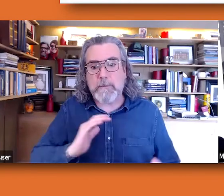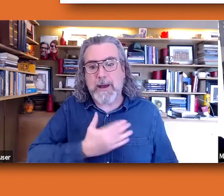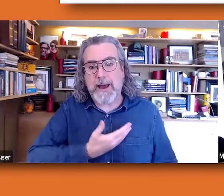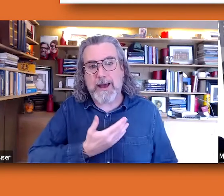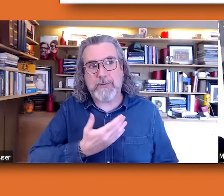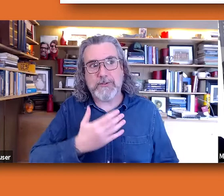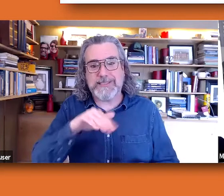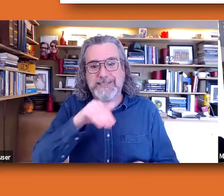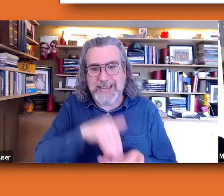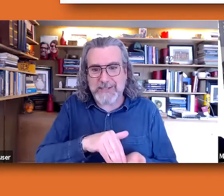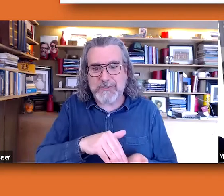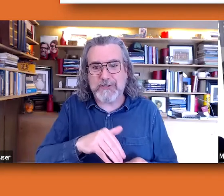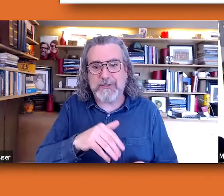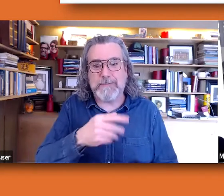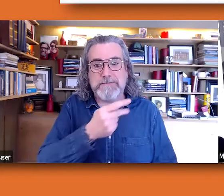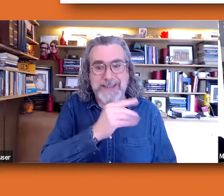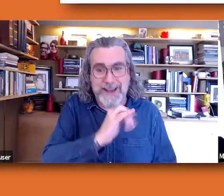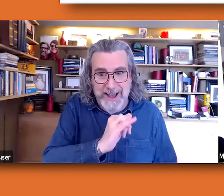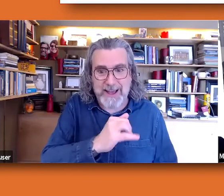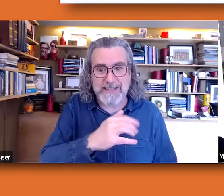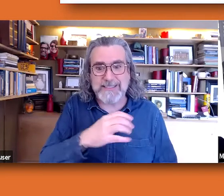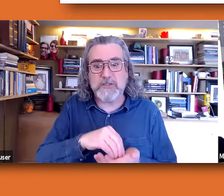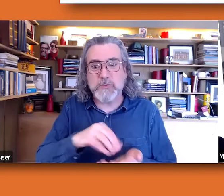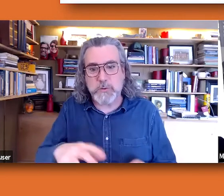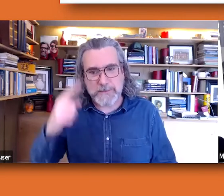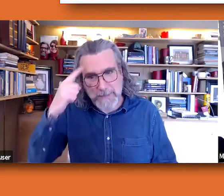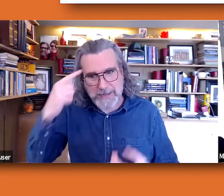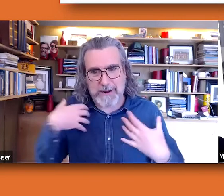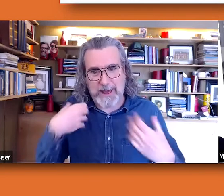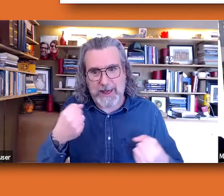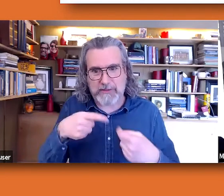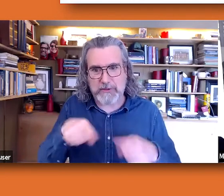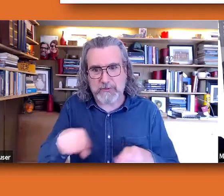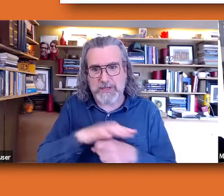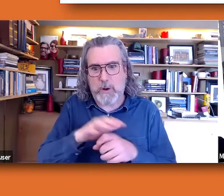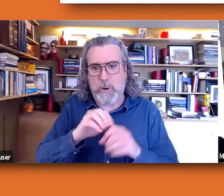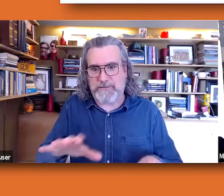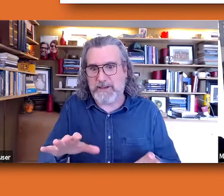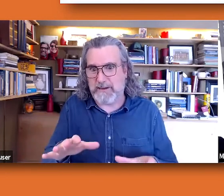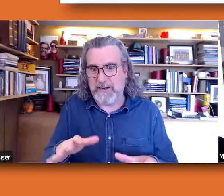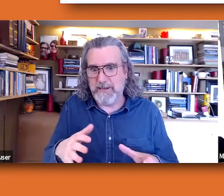And also, you know, during COVID, I was concerned